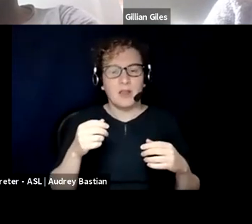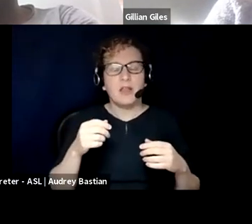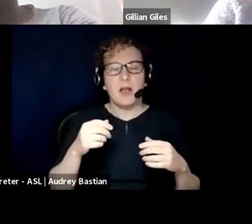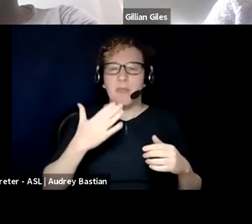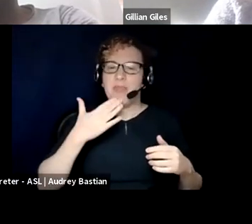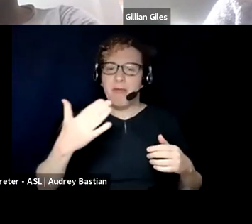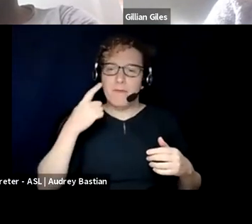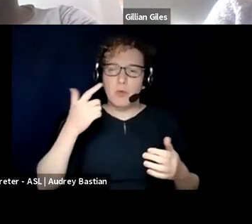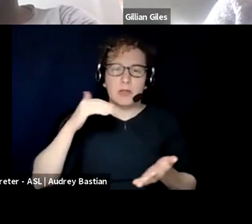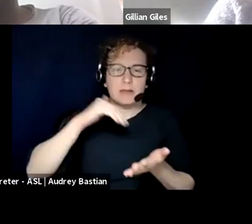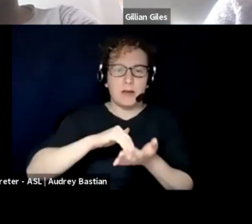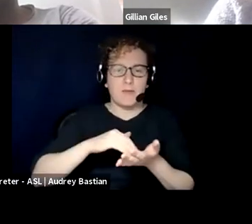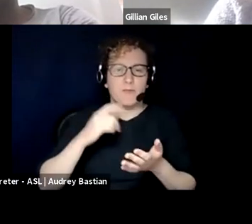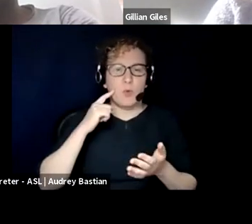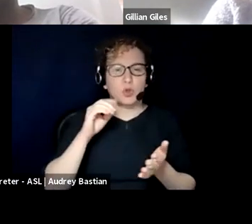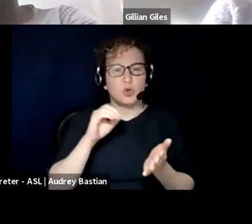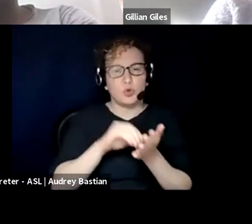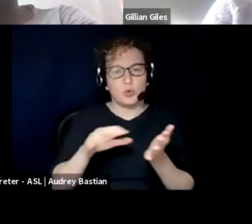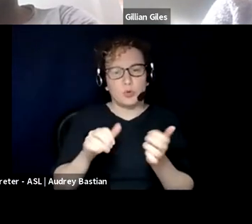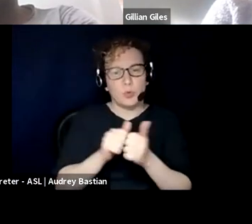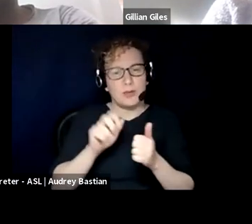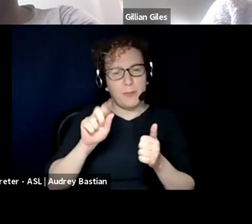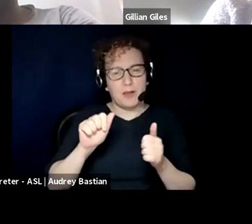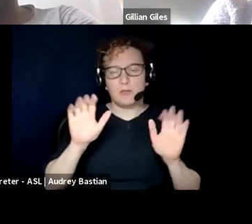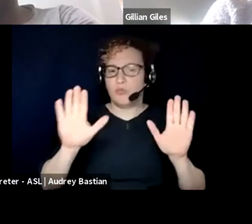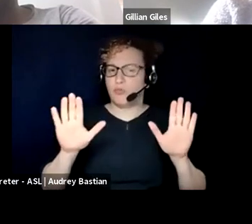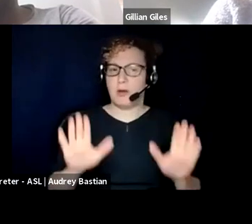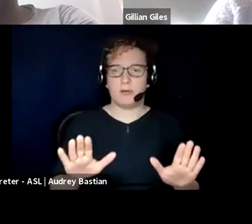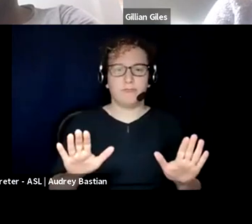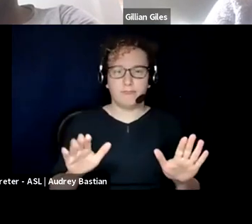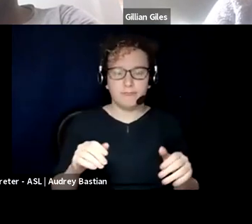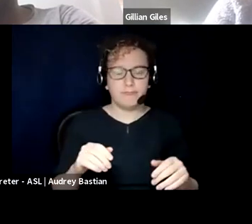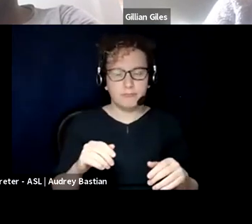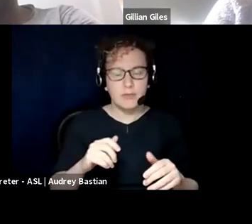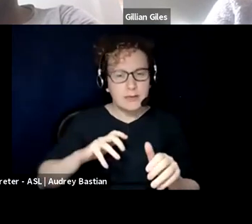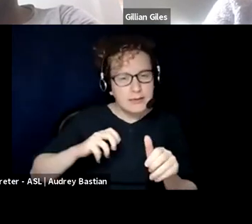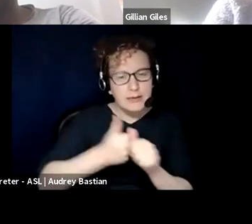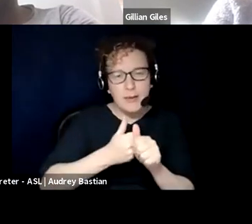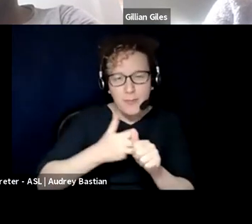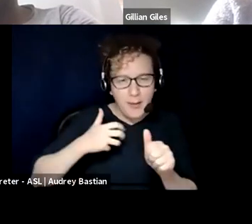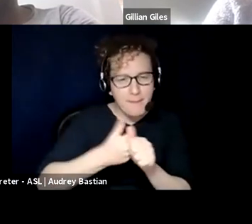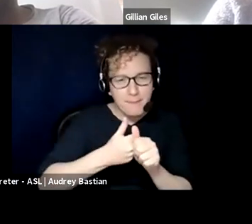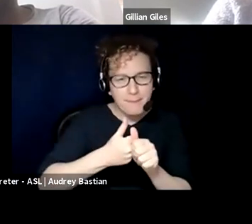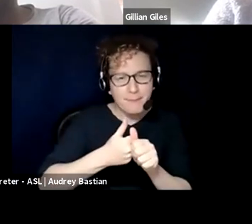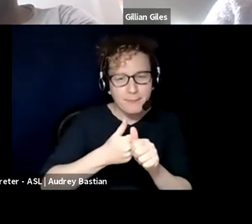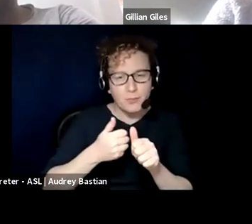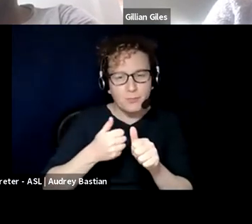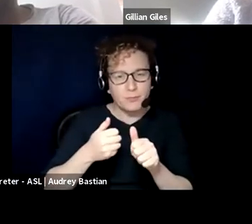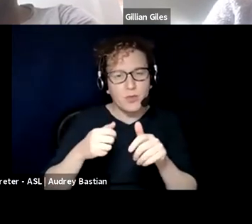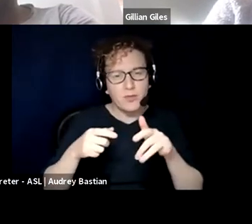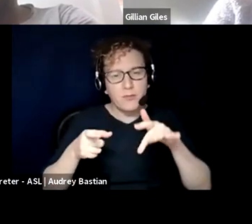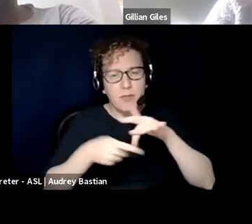was great and sort of keeping up with the gaps that the study abroad office seems to